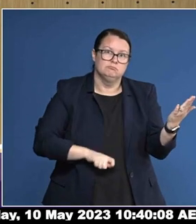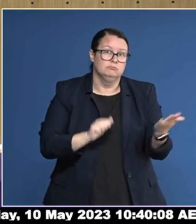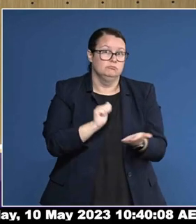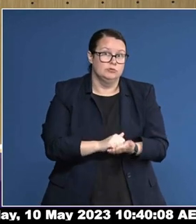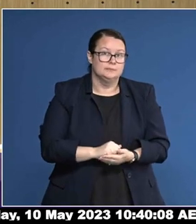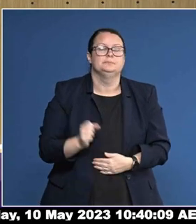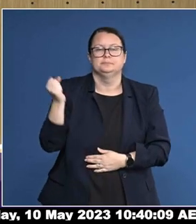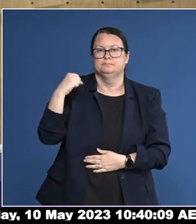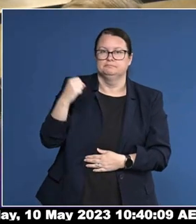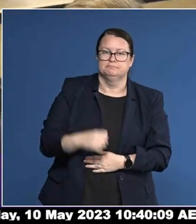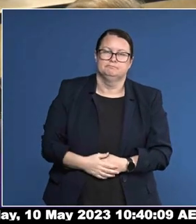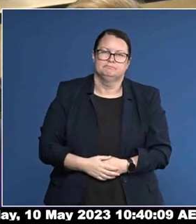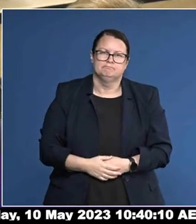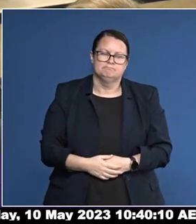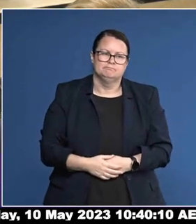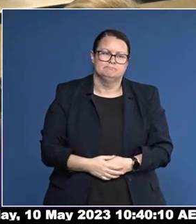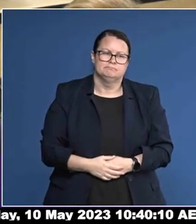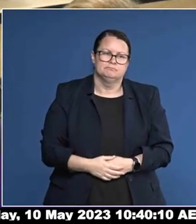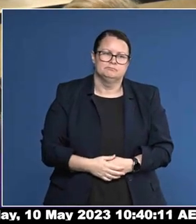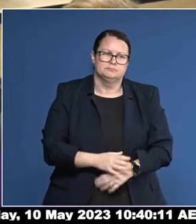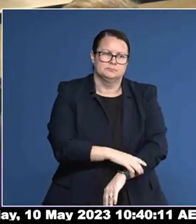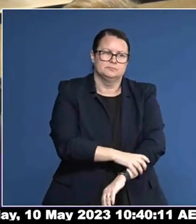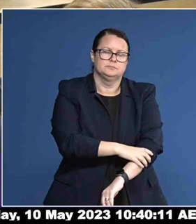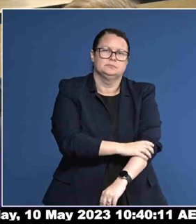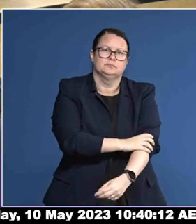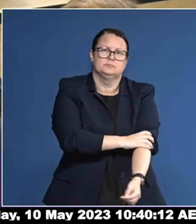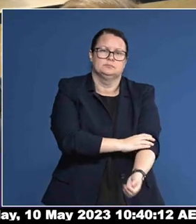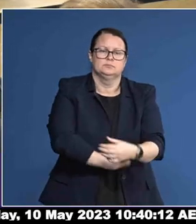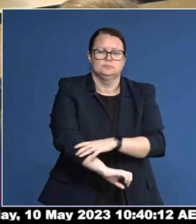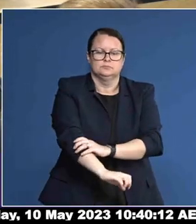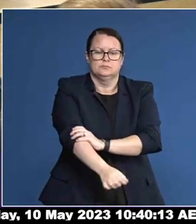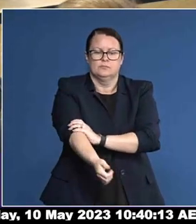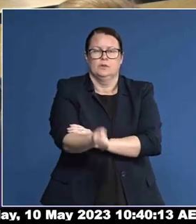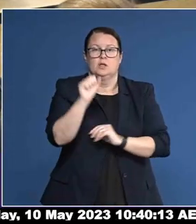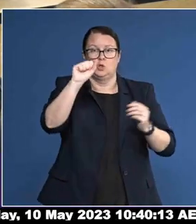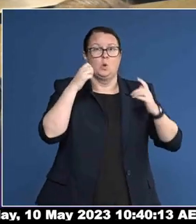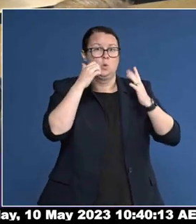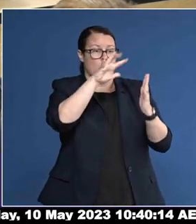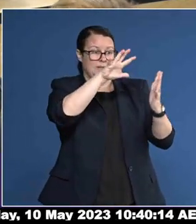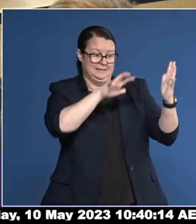So other than what is referenced in the footnoting and the agreed facts, did